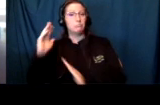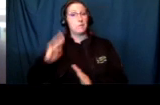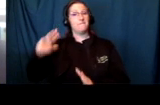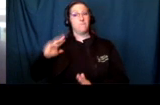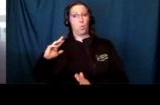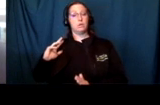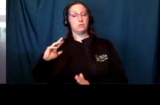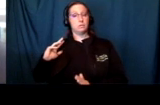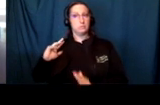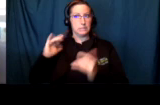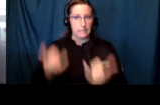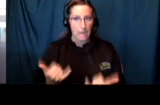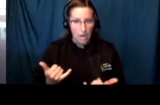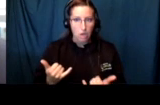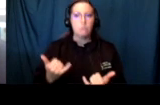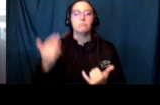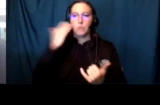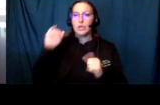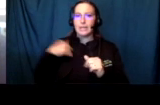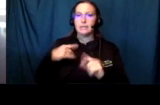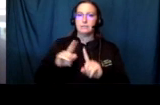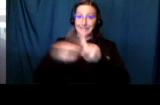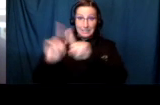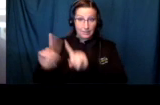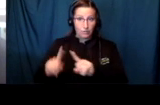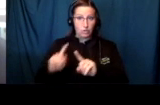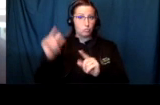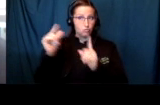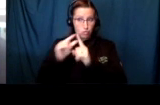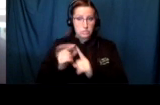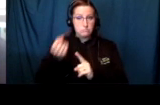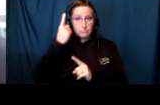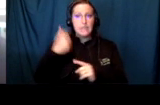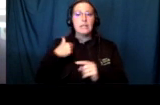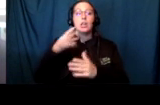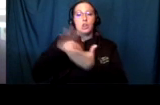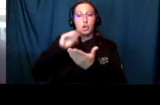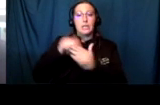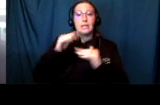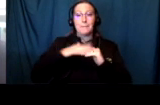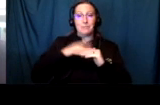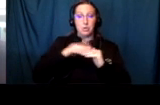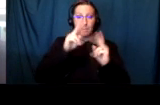differentiate words that are very different and he's starting to learn some minimal pairs and he's also starting to do that